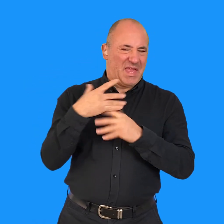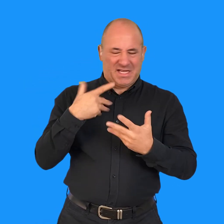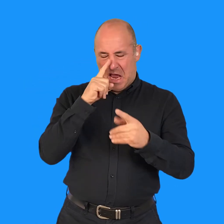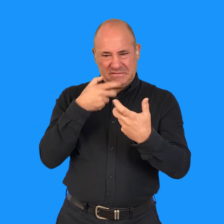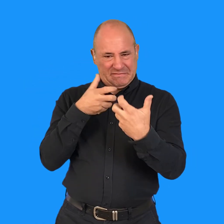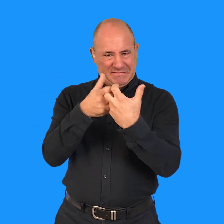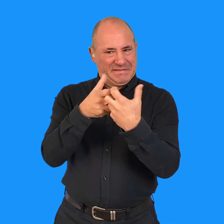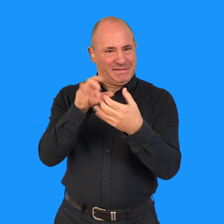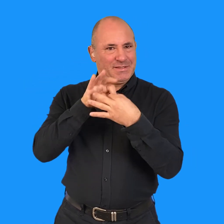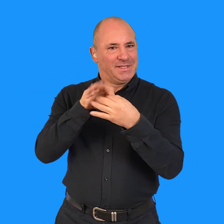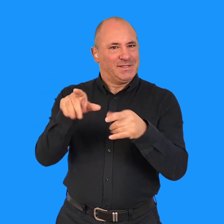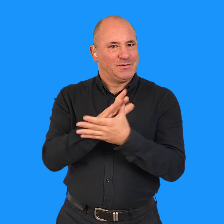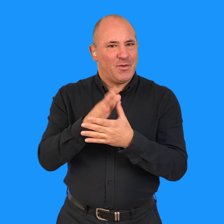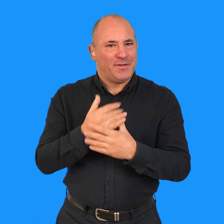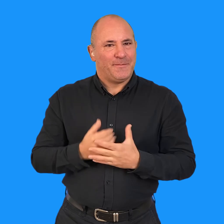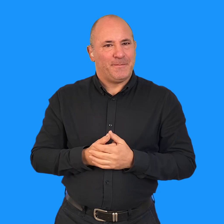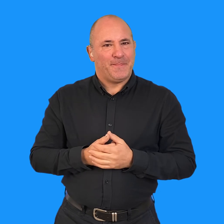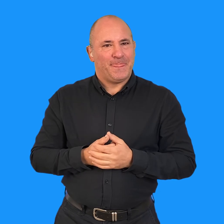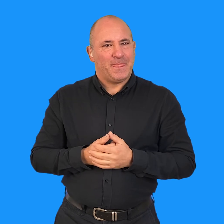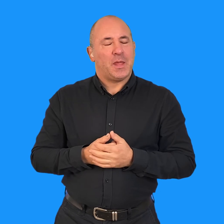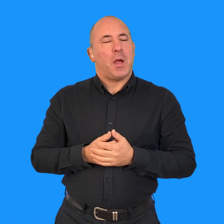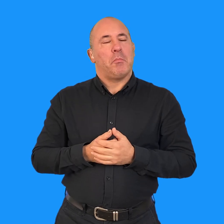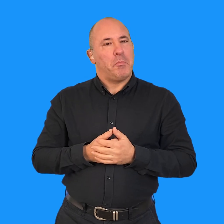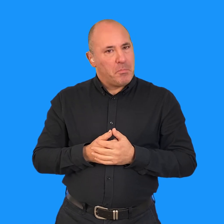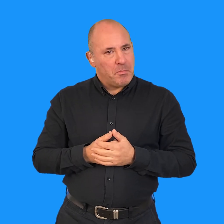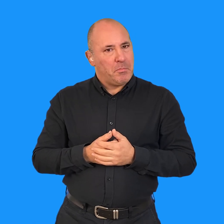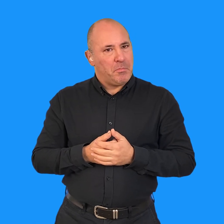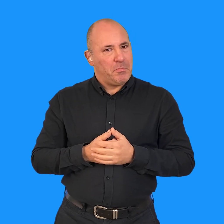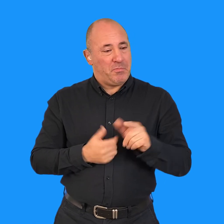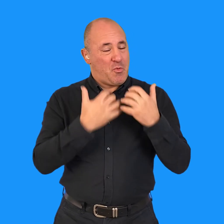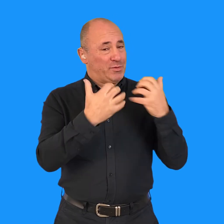they couldn't really engage with the piece